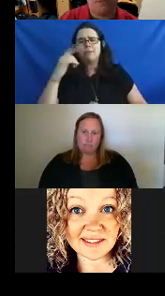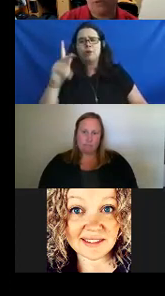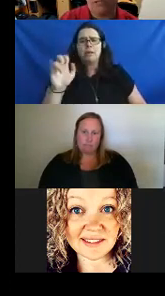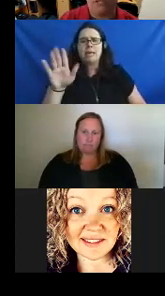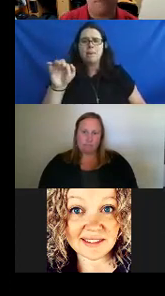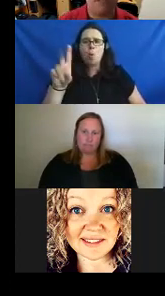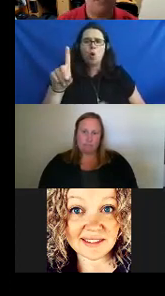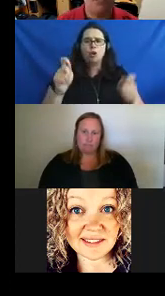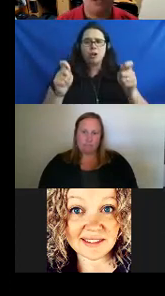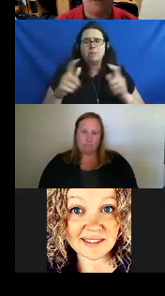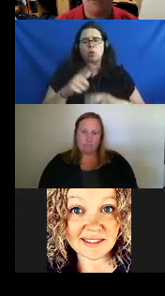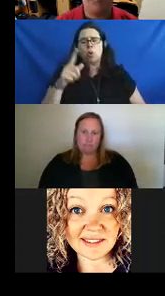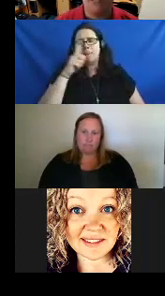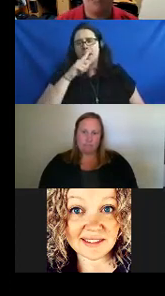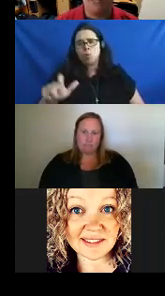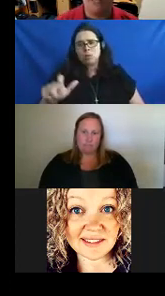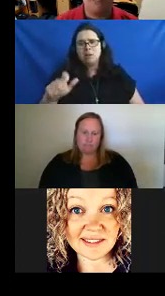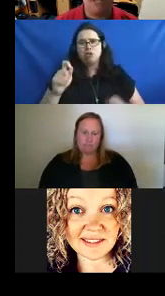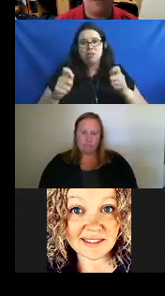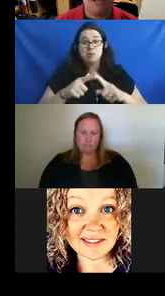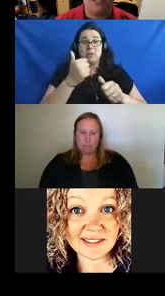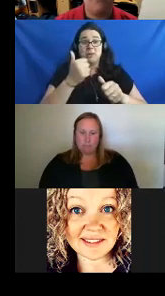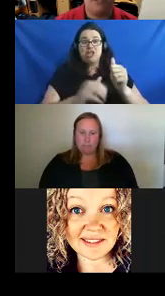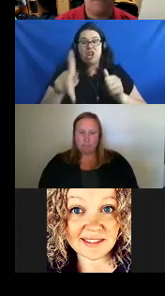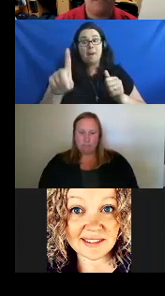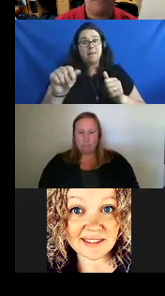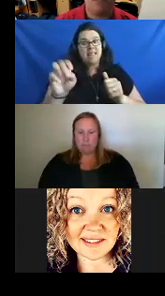MOUSE ADJUSTMENTS. WITH EACH UPDATE I HIGHLY RECOMMEND EXPLORING THE